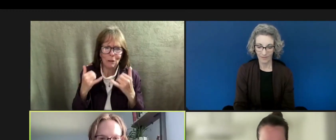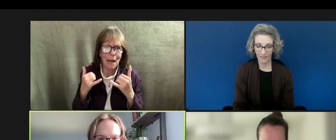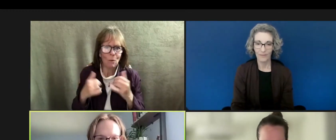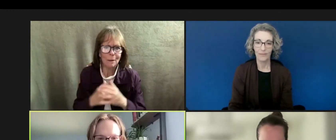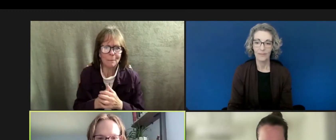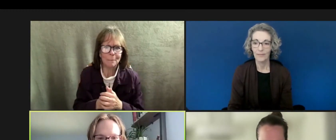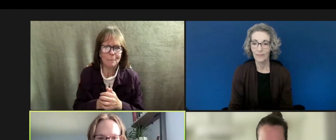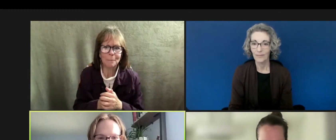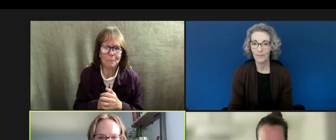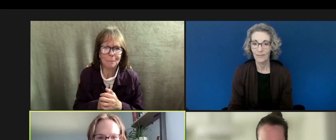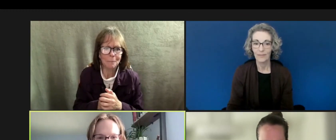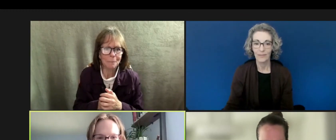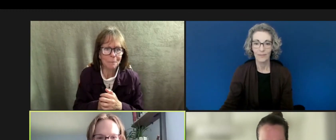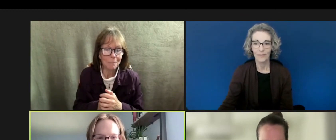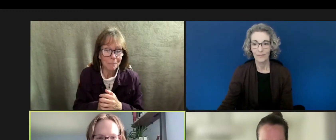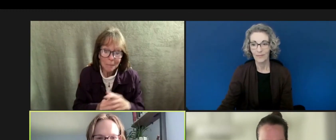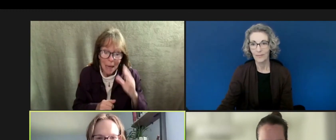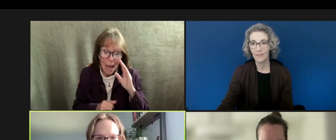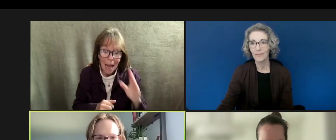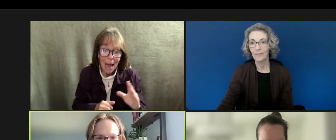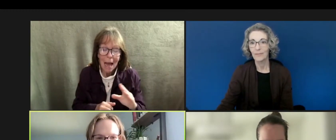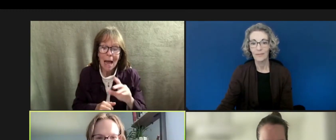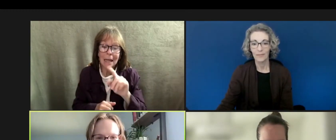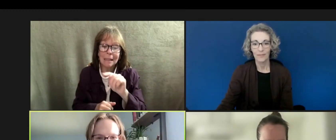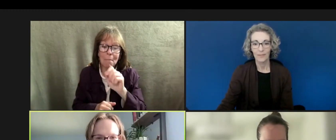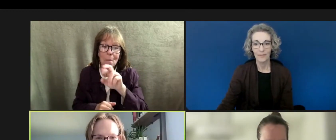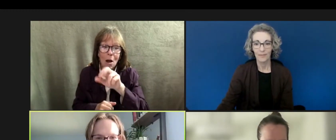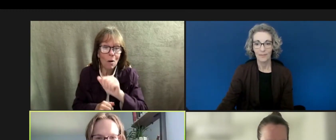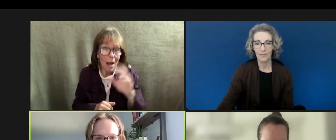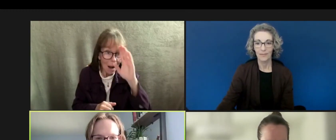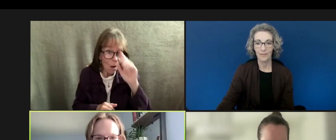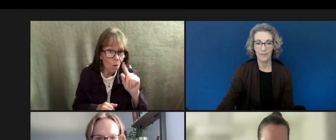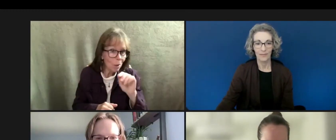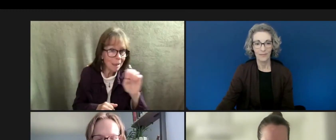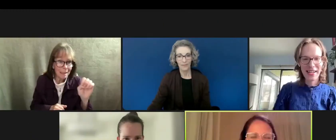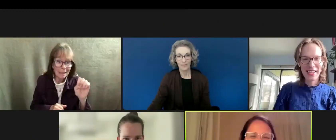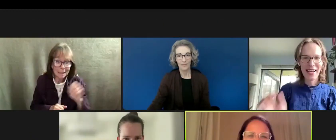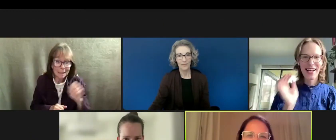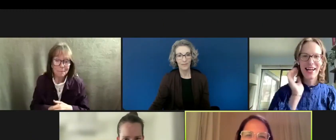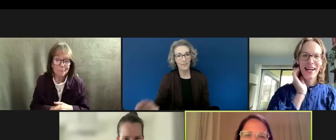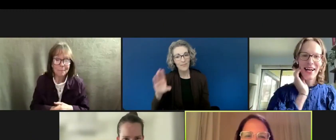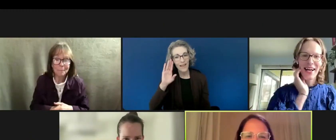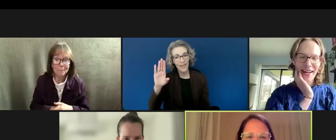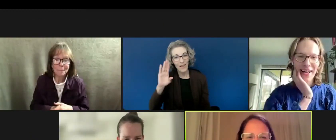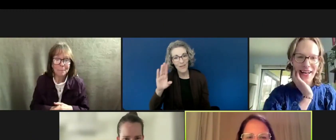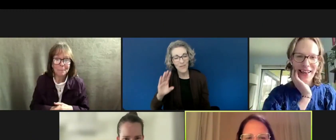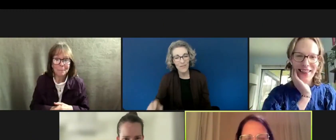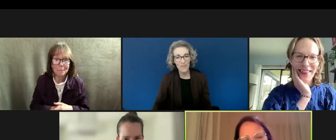Hi Tamara, hi Lee, hello. Hello. >> Yeah.